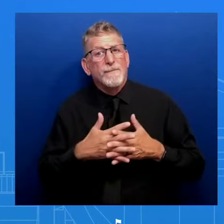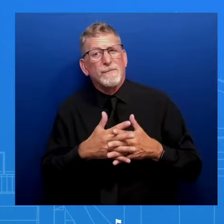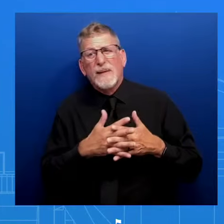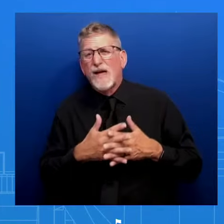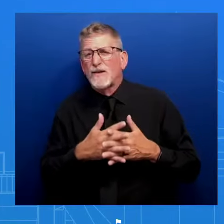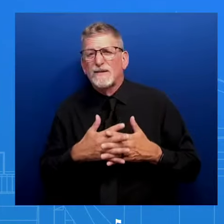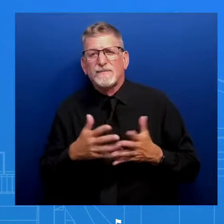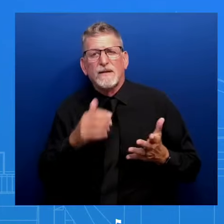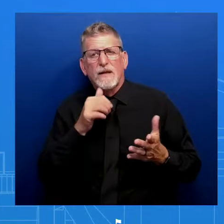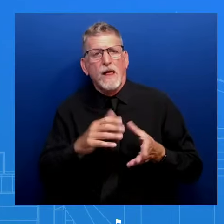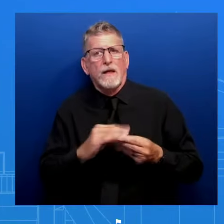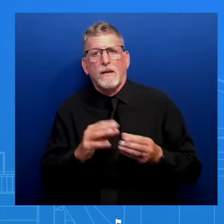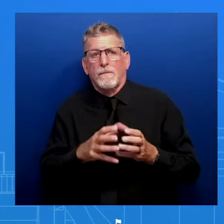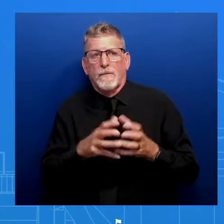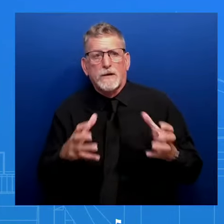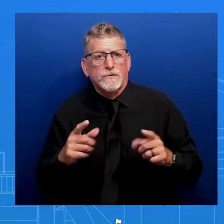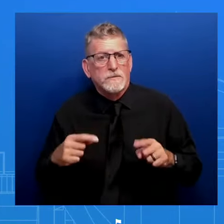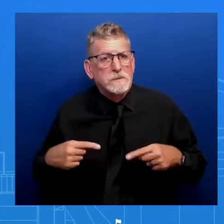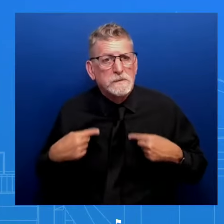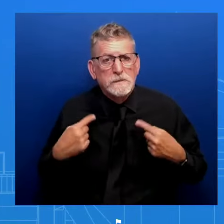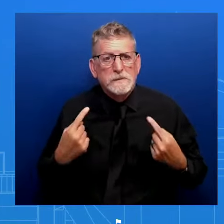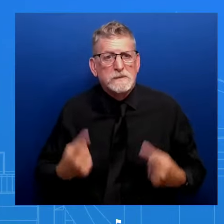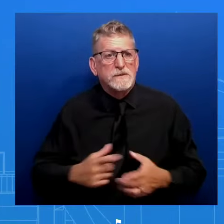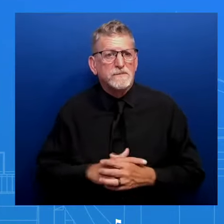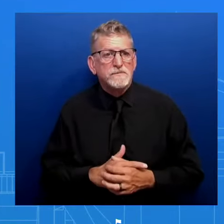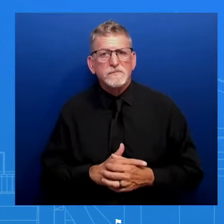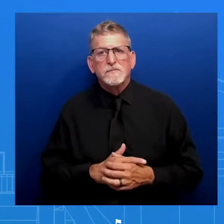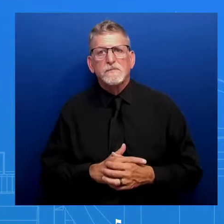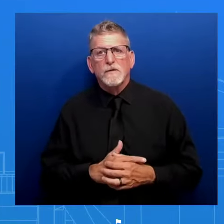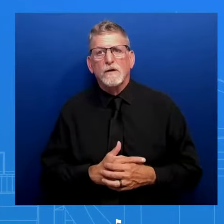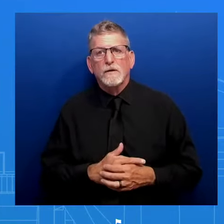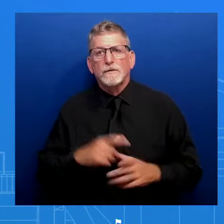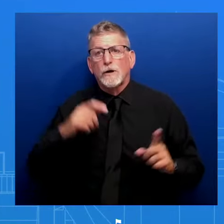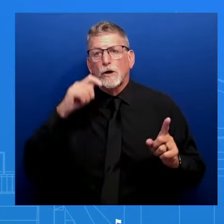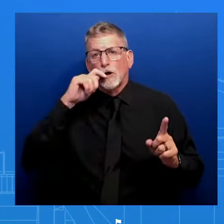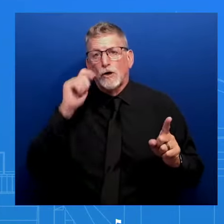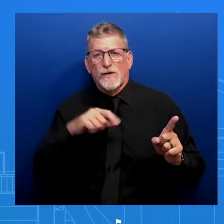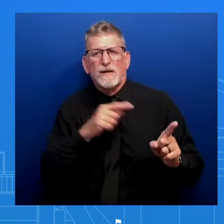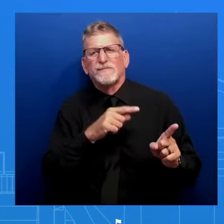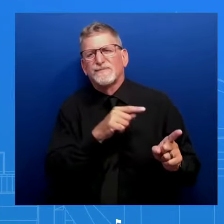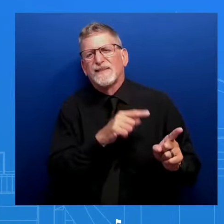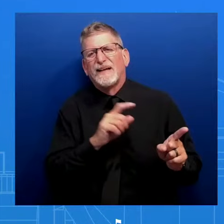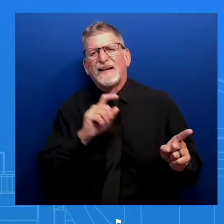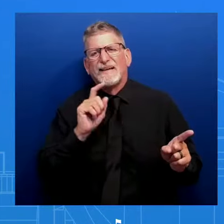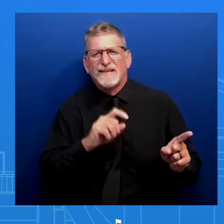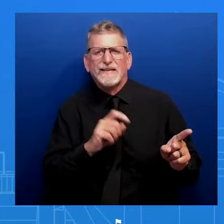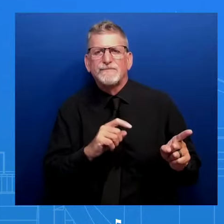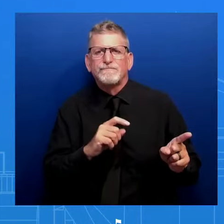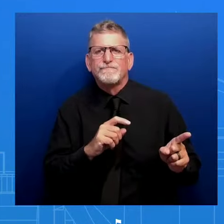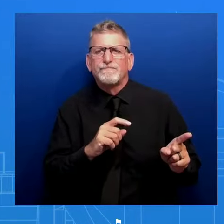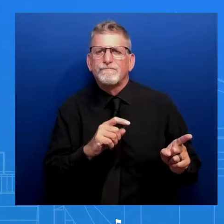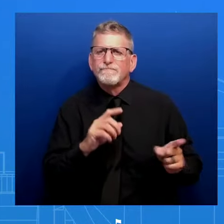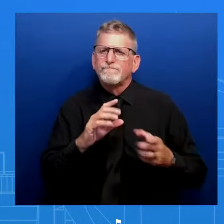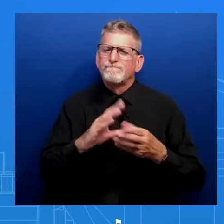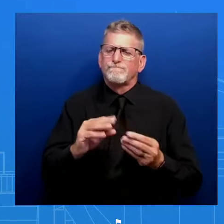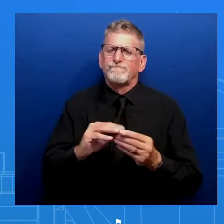They should be able to be the ones that -- and only the ones to speak to progress against plan. And again, they've already acknowledged